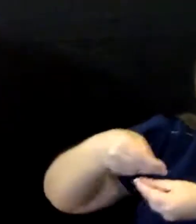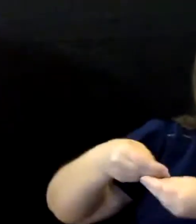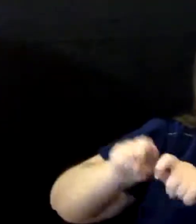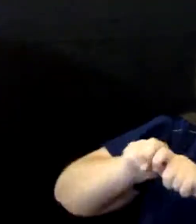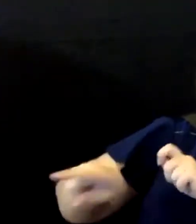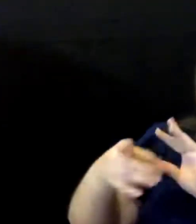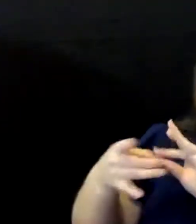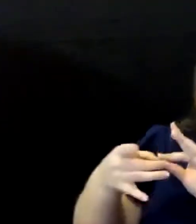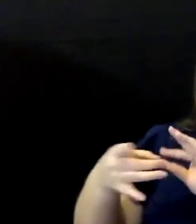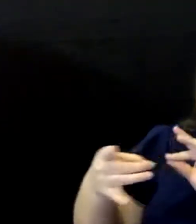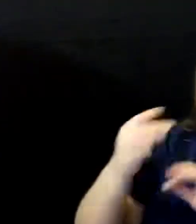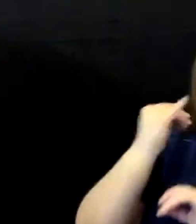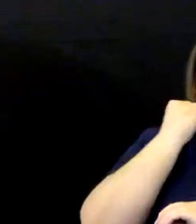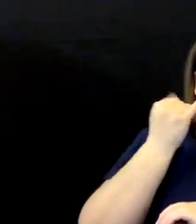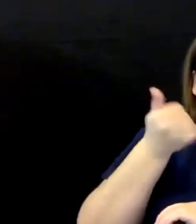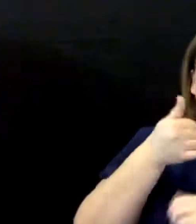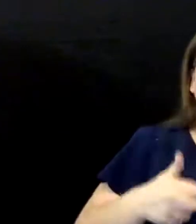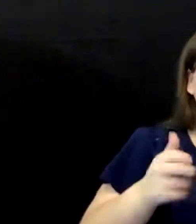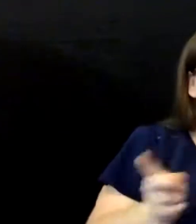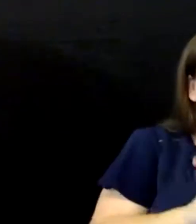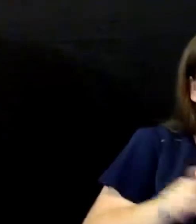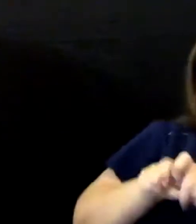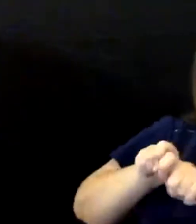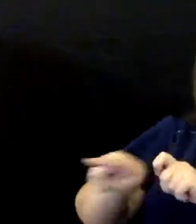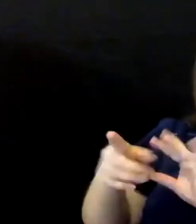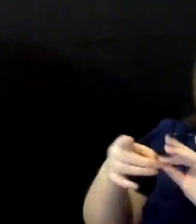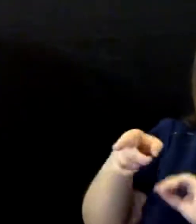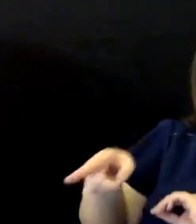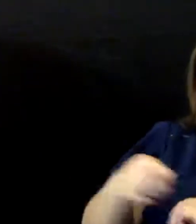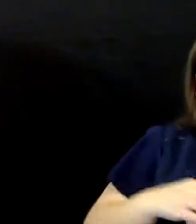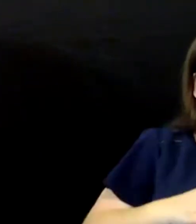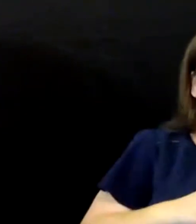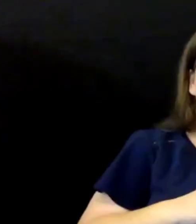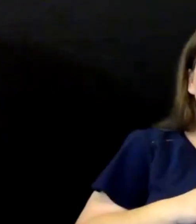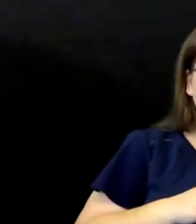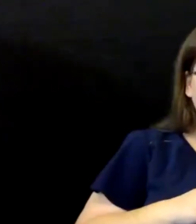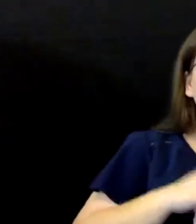the chat box if any issues arise. Except for the keynote speakers, it